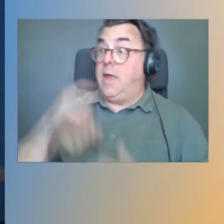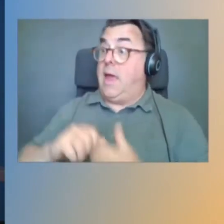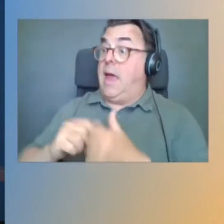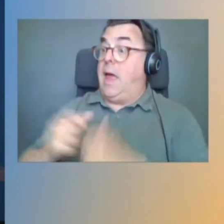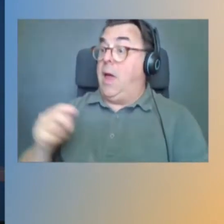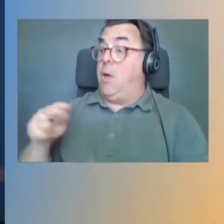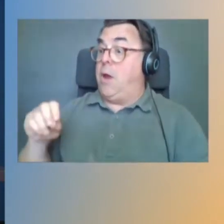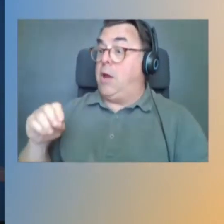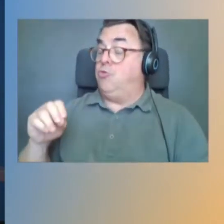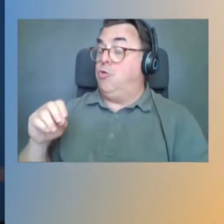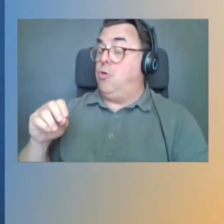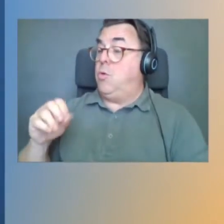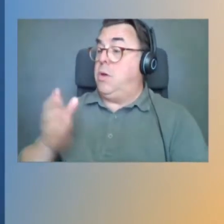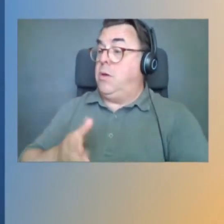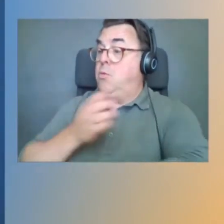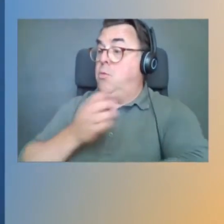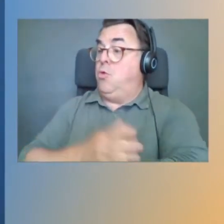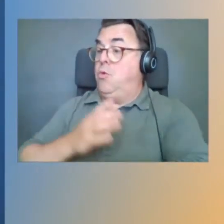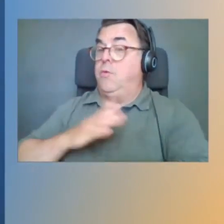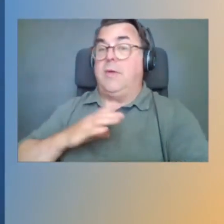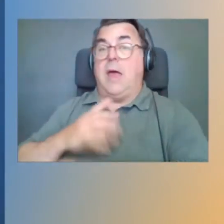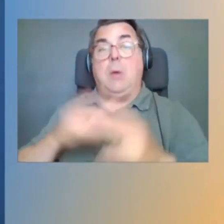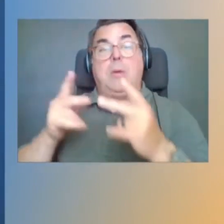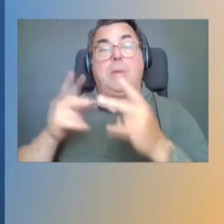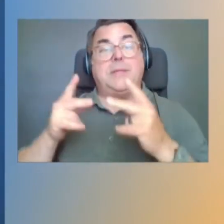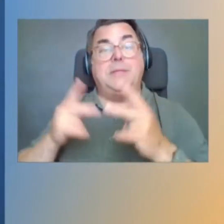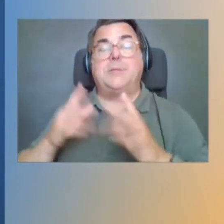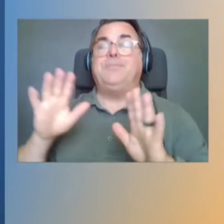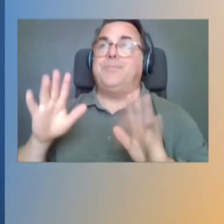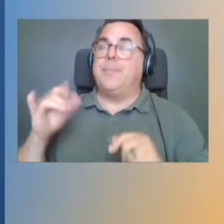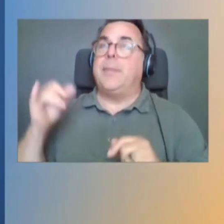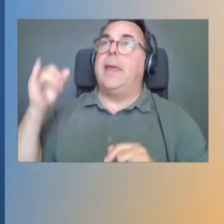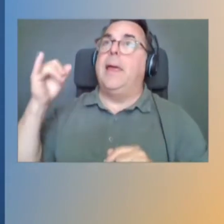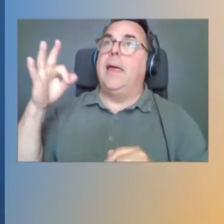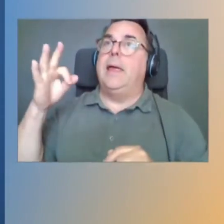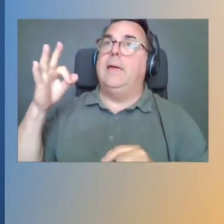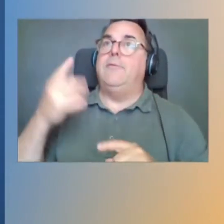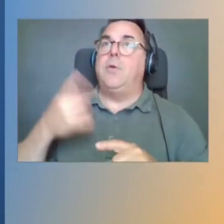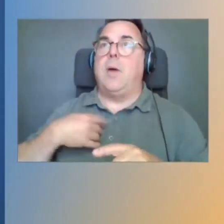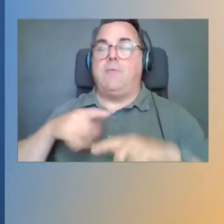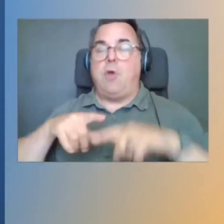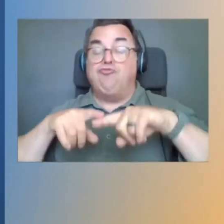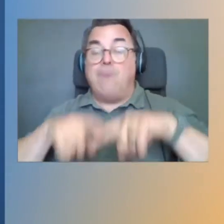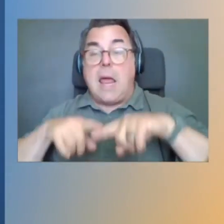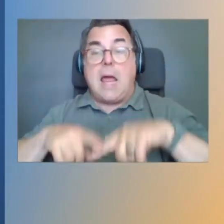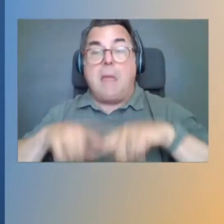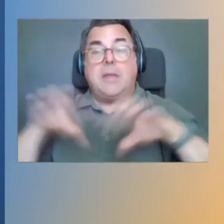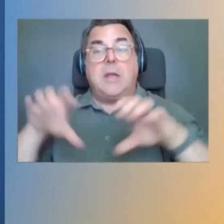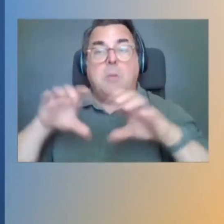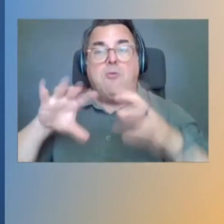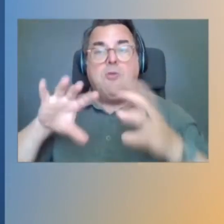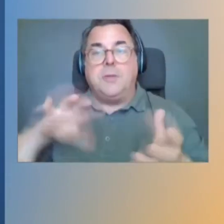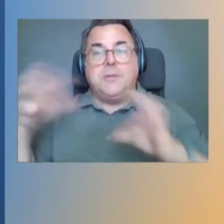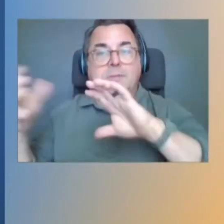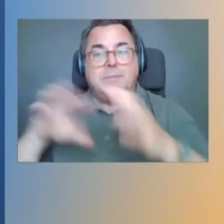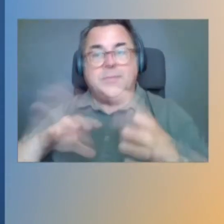is that whenever there is a reliability or performance anomaly that is experienced,